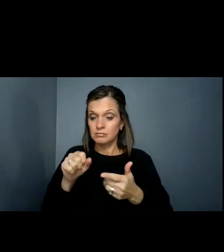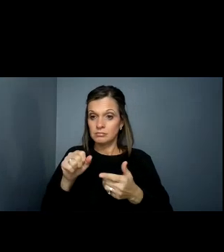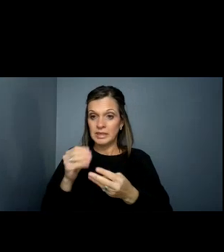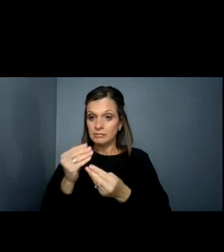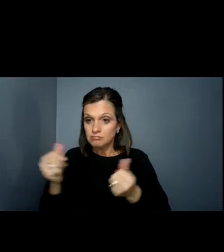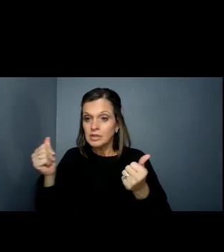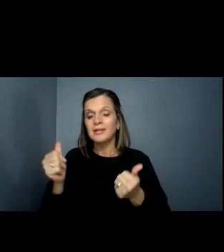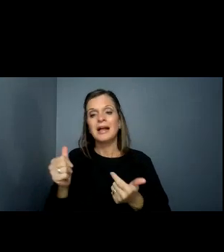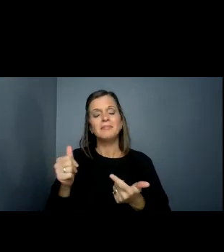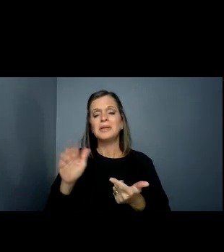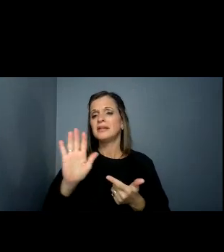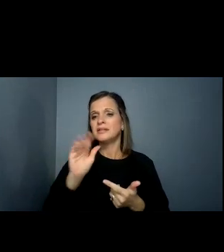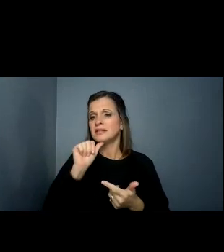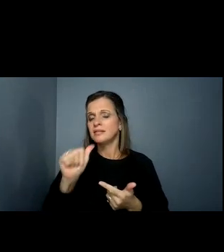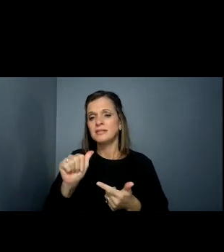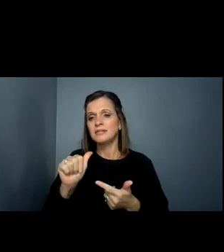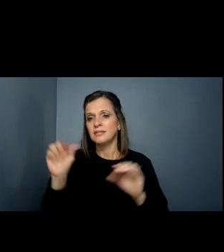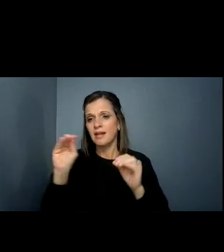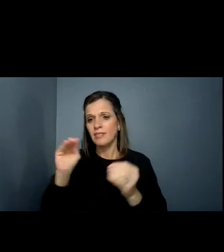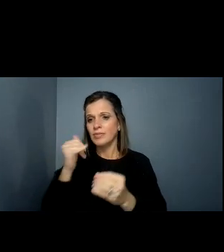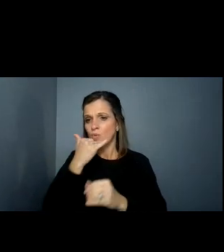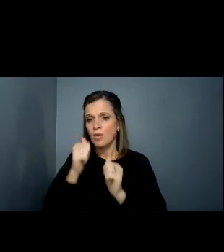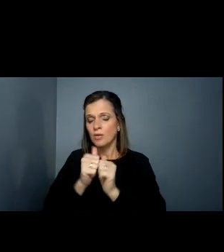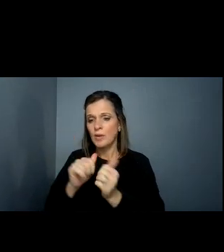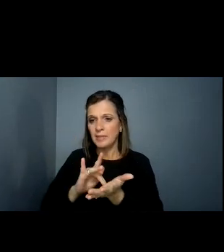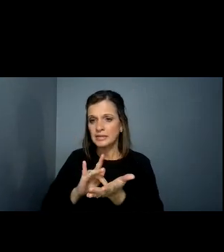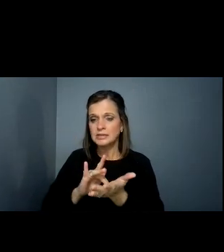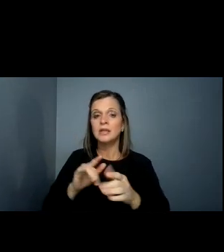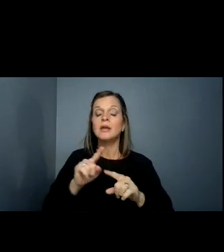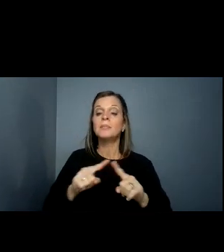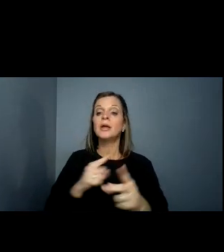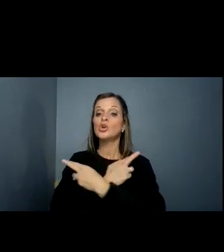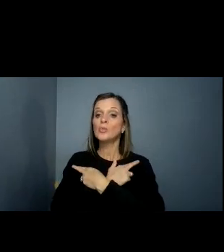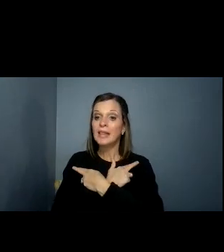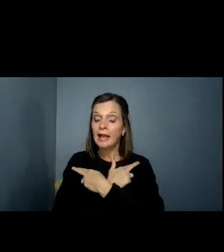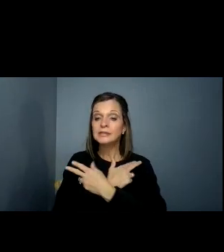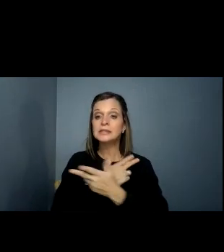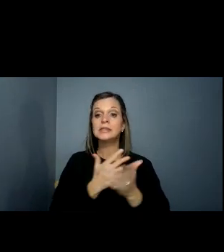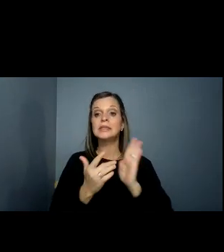some just getting relaxing techniques, you know, don't get on the, you know, just learning therapy,